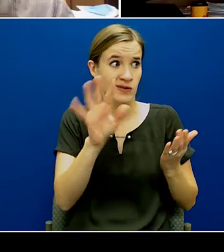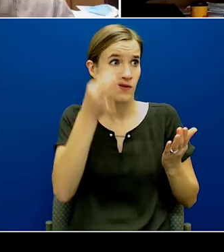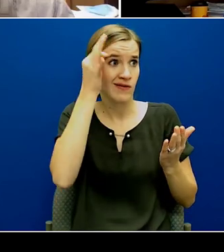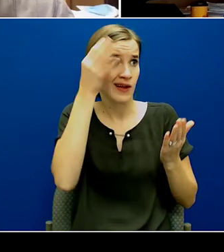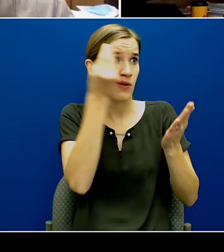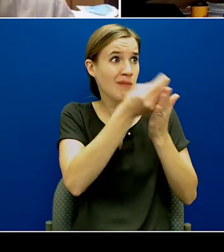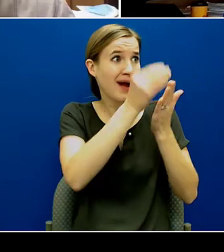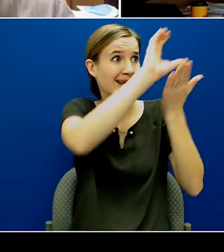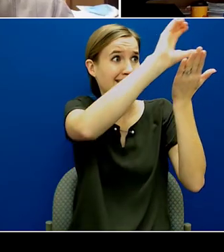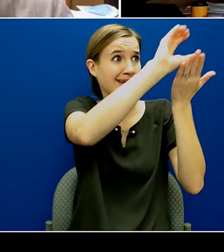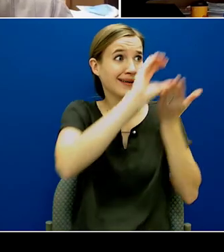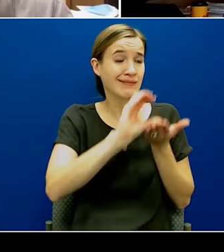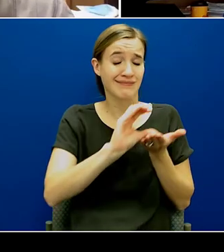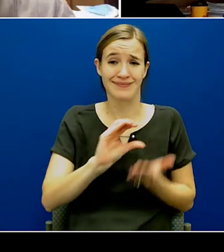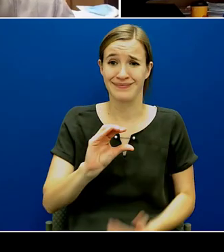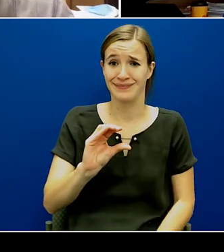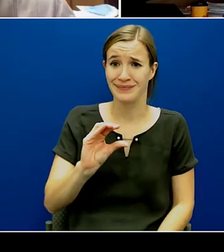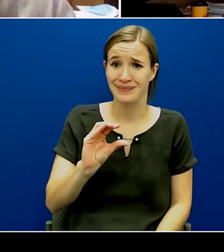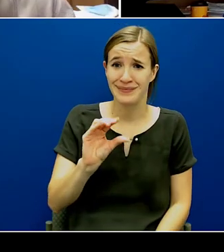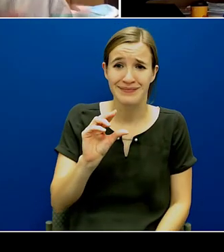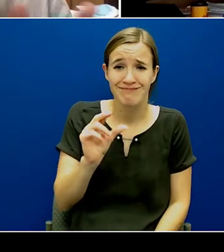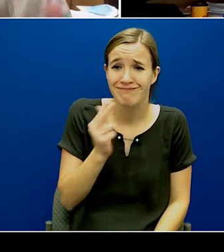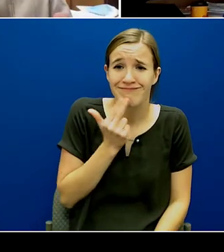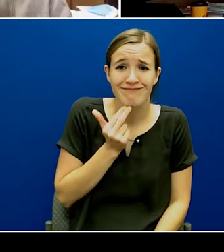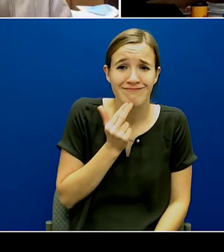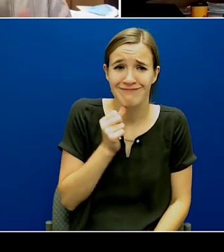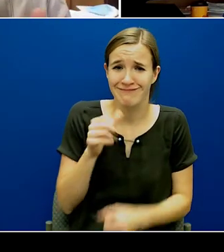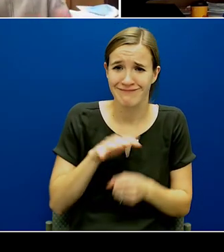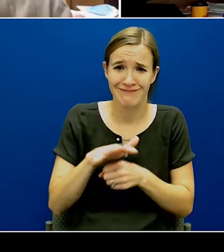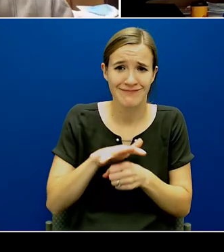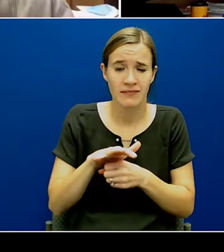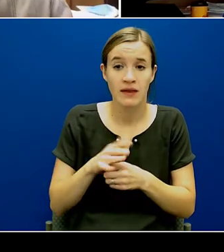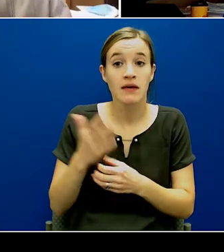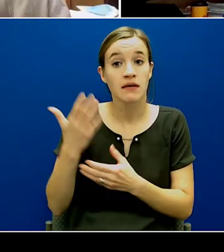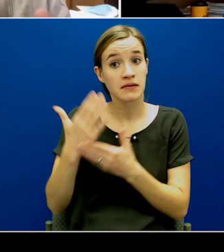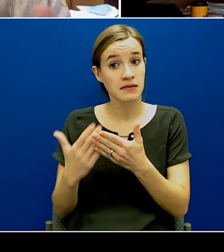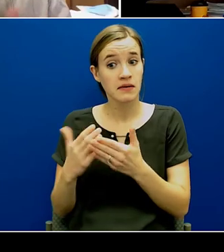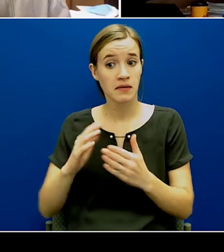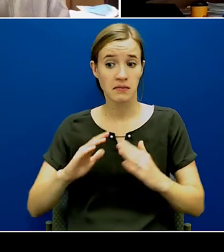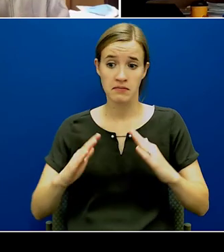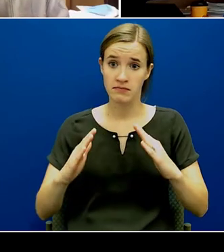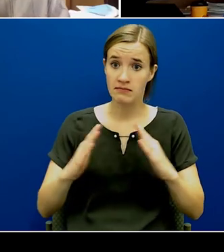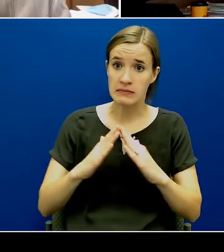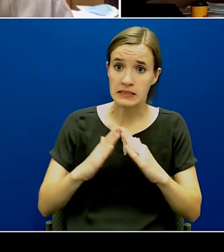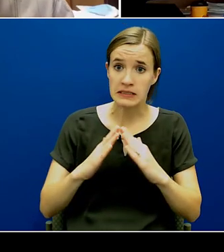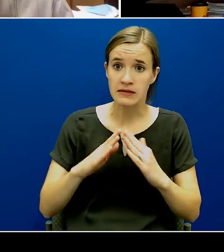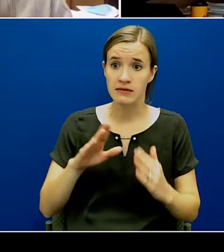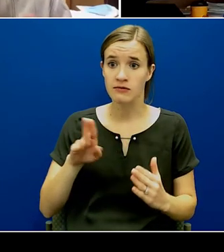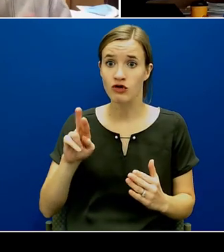and Post Falls area now is an urban area, they have access to some other federal funds. And so they're not really tapping into that,